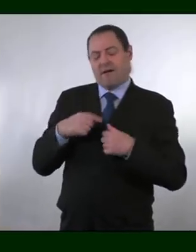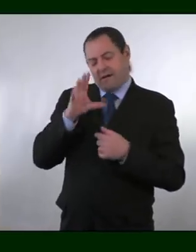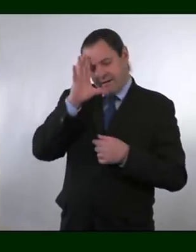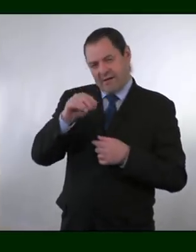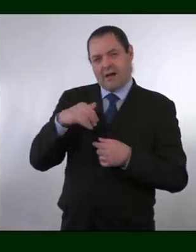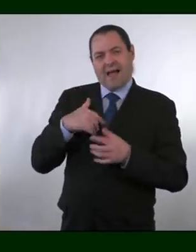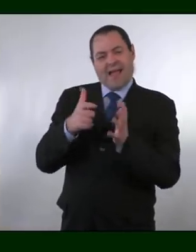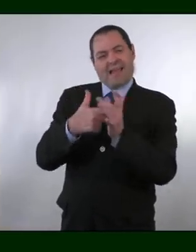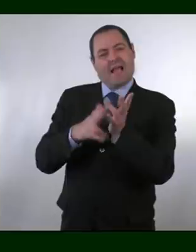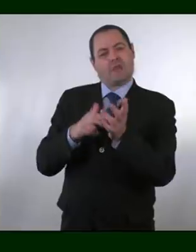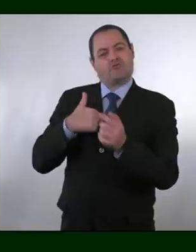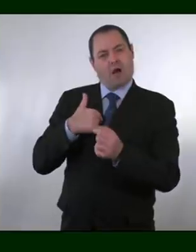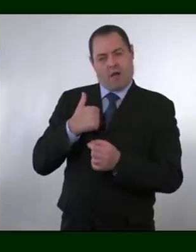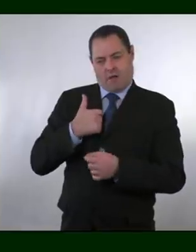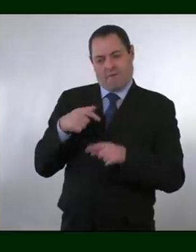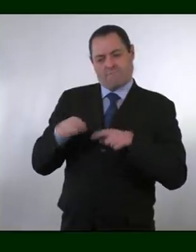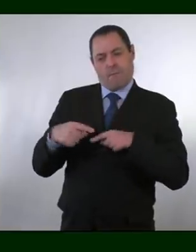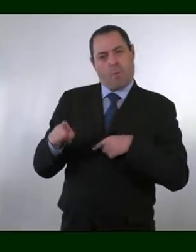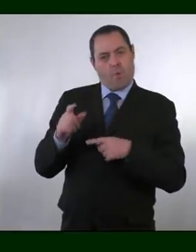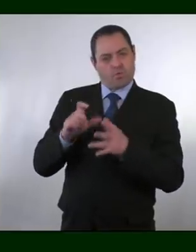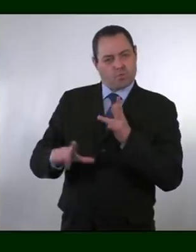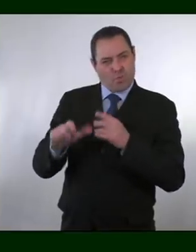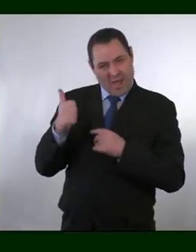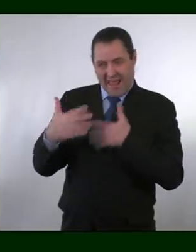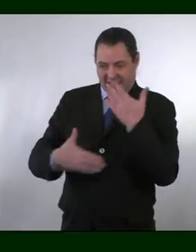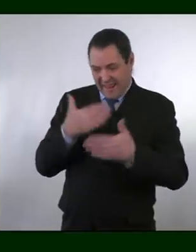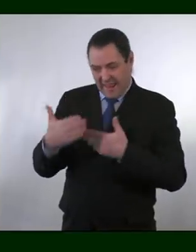have enjoyed. Unfortunately, covid-19 has hit football hard, especially those clubs